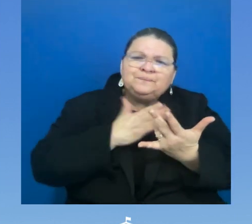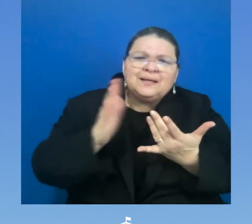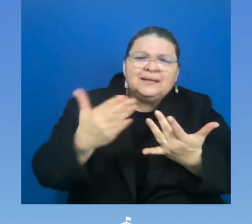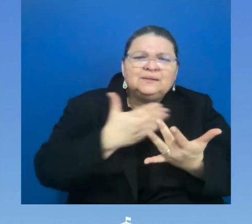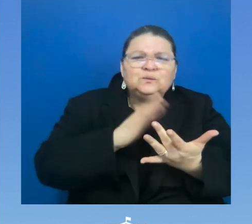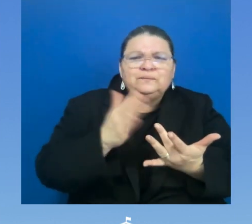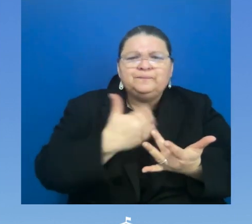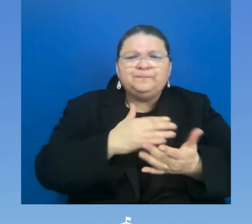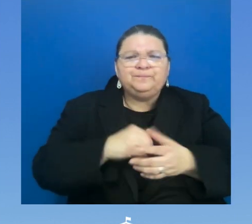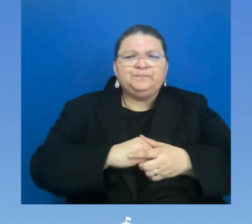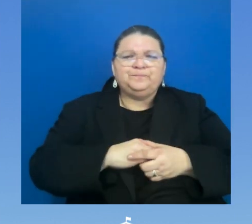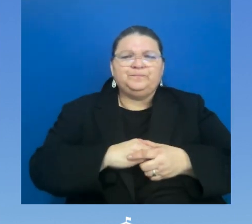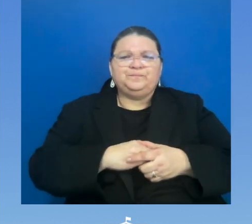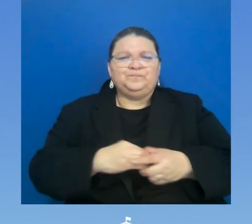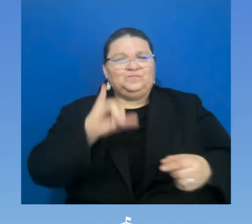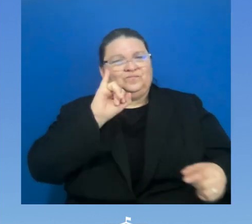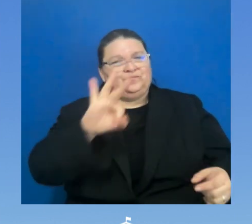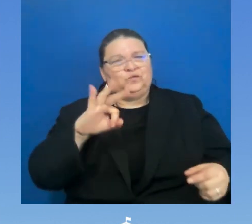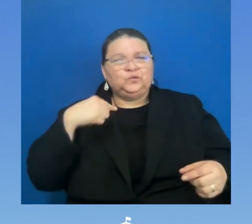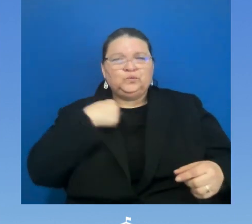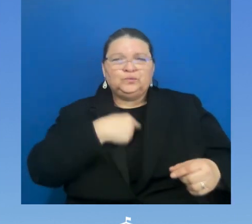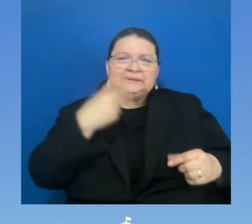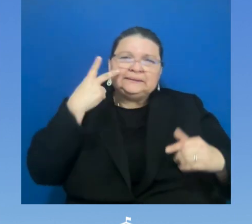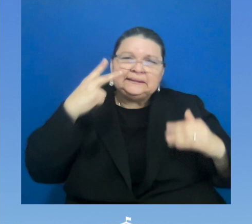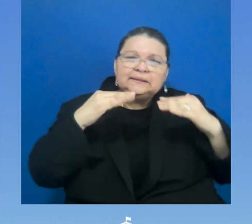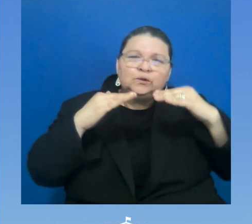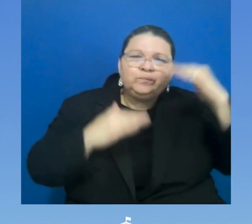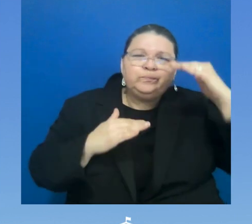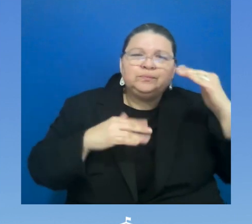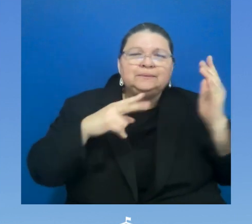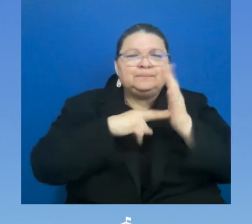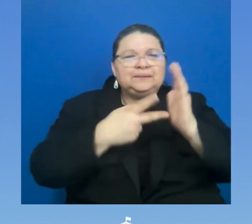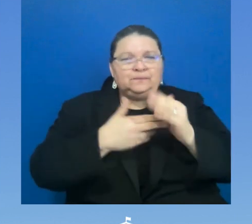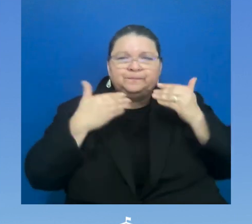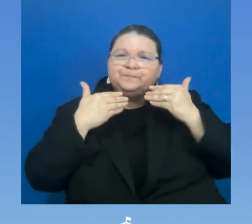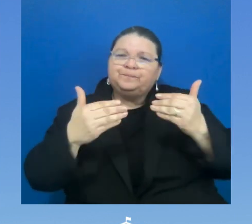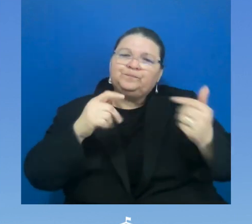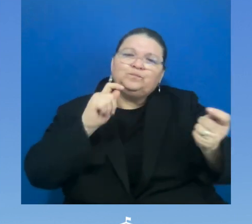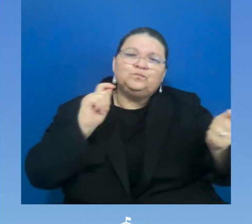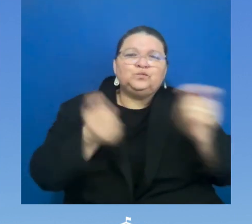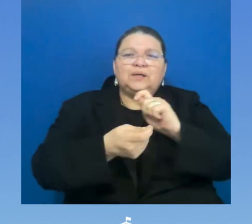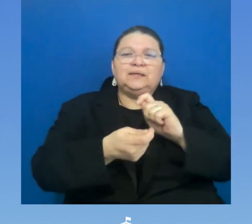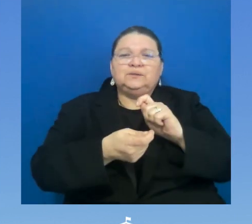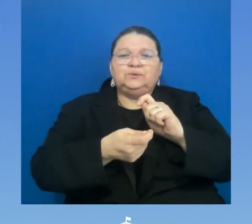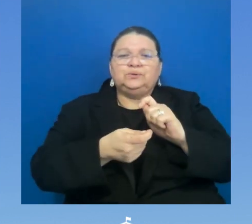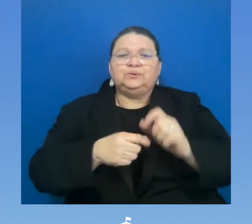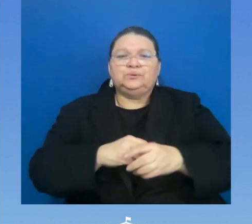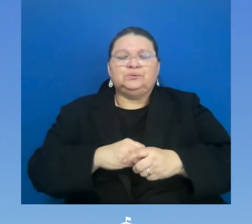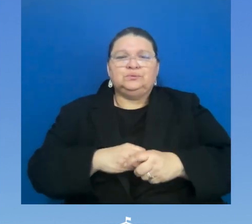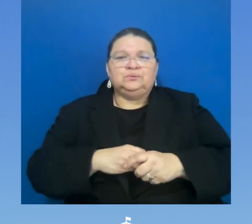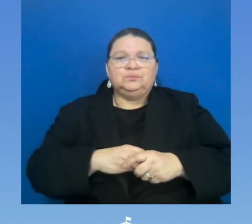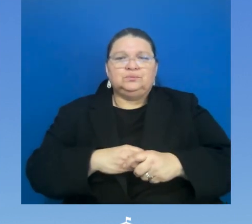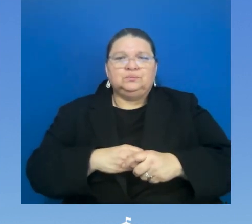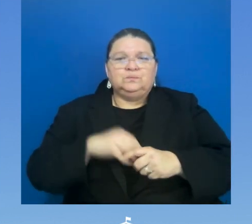we make the adjustments. And so you know, what I would say is that any CEO can decide to do this.